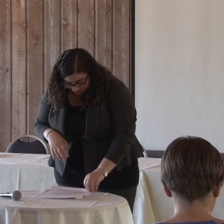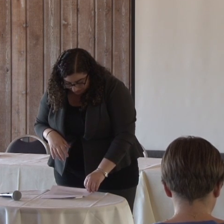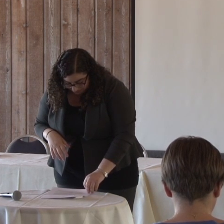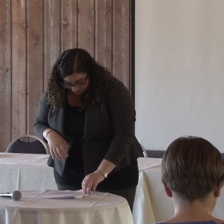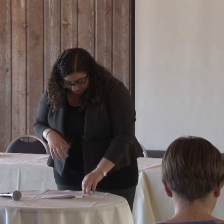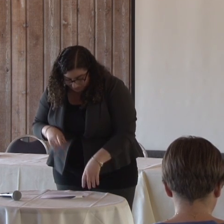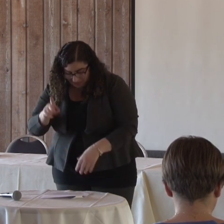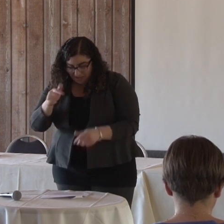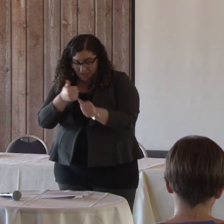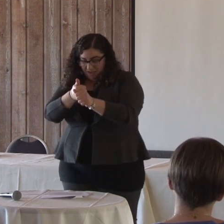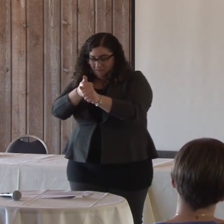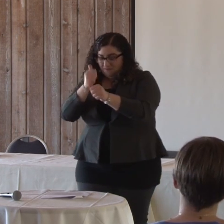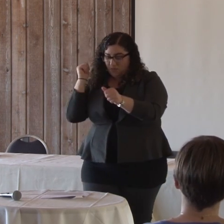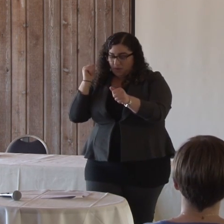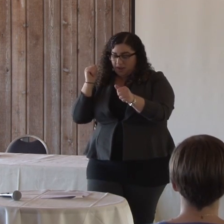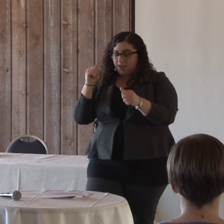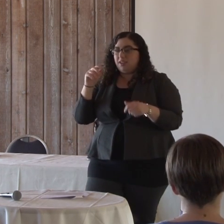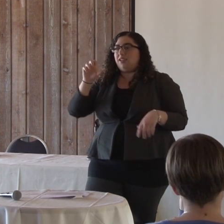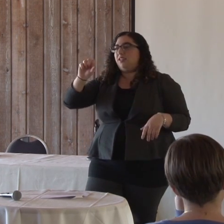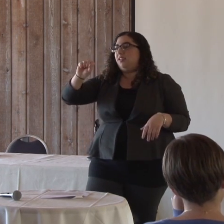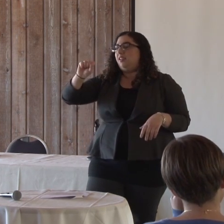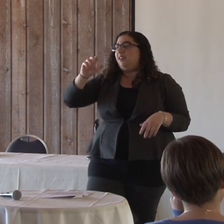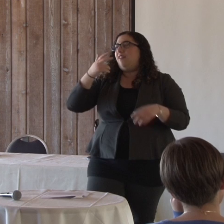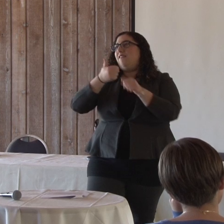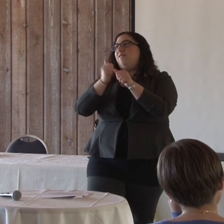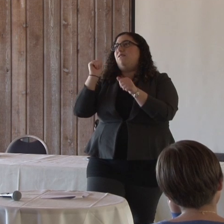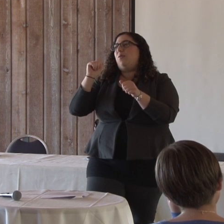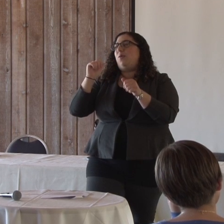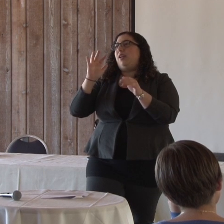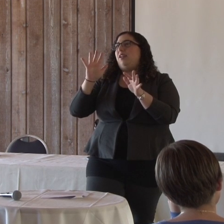them know and explaining what those letters actually mean.